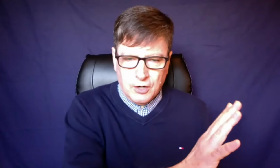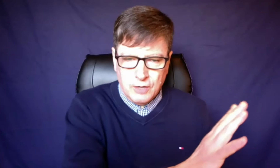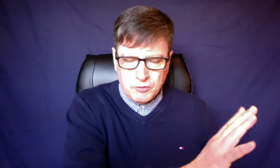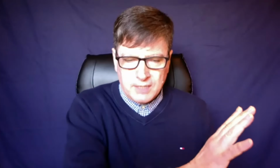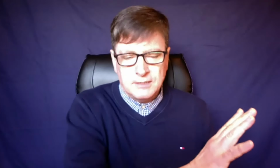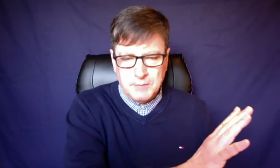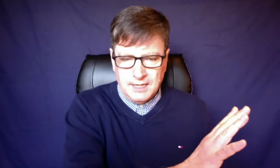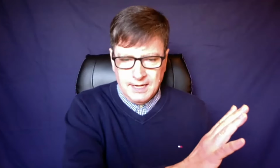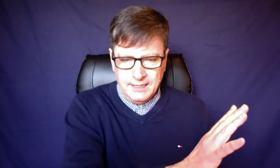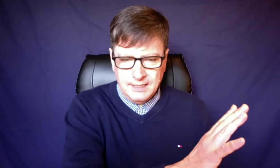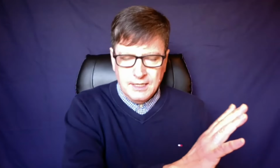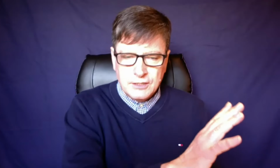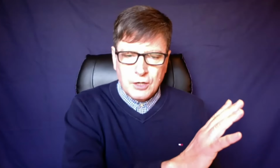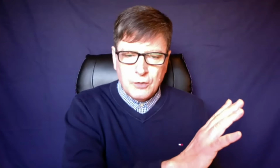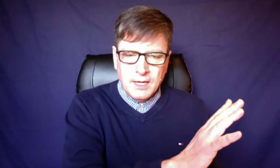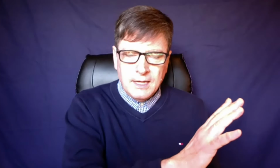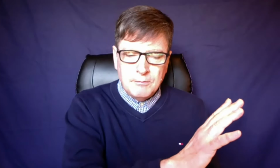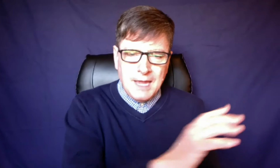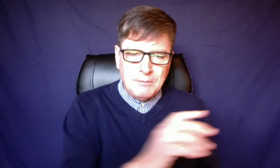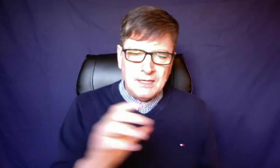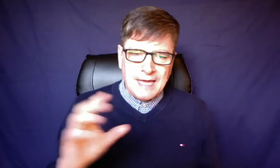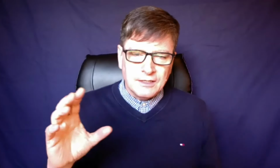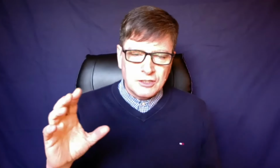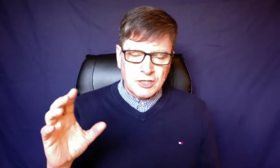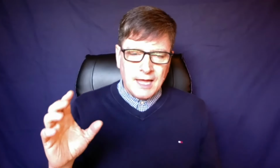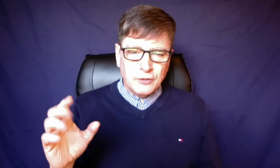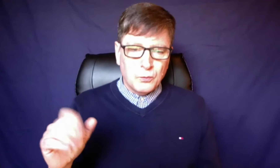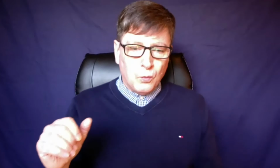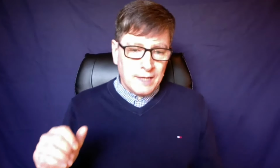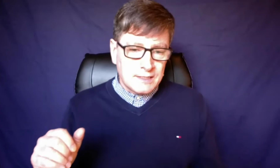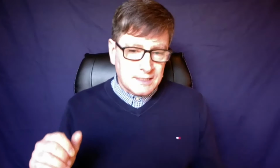the gross motor skills become less well developed once the hand and